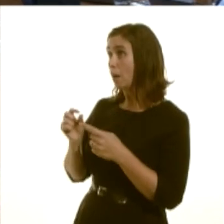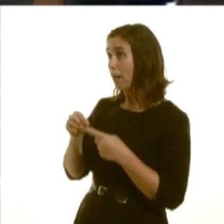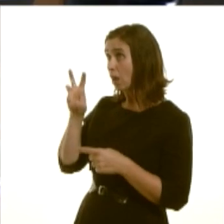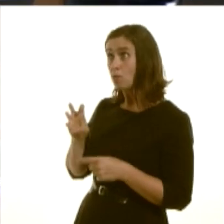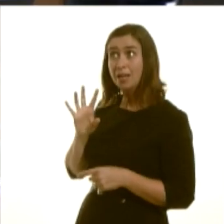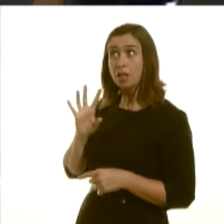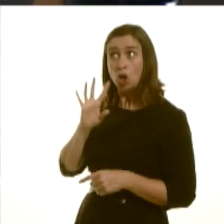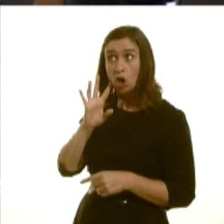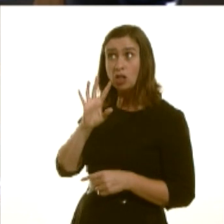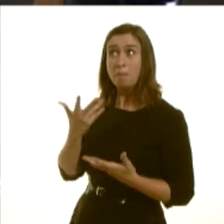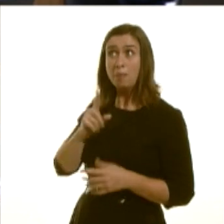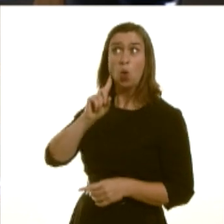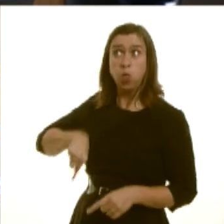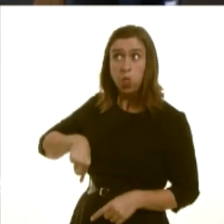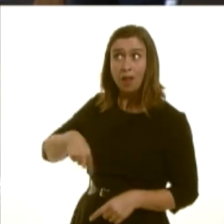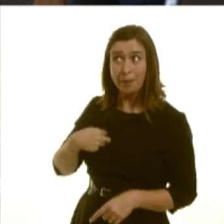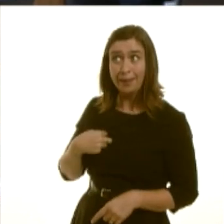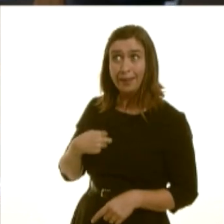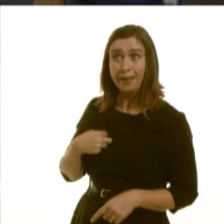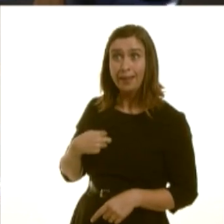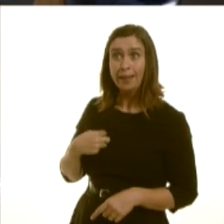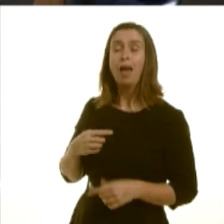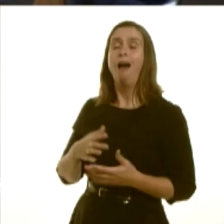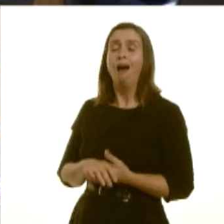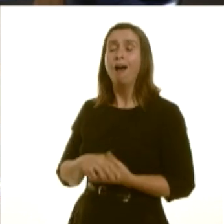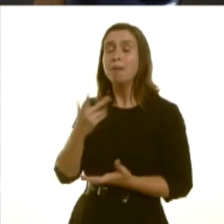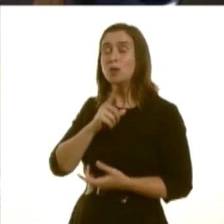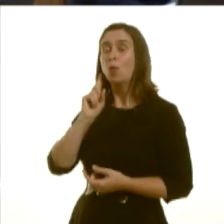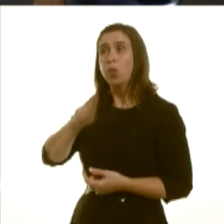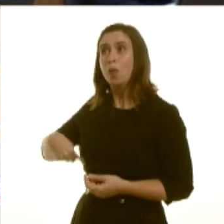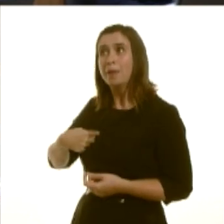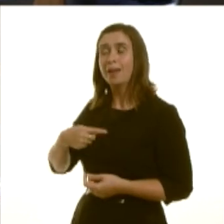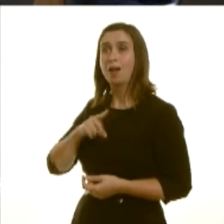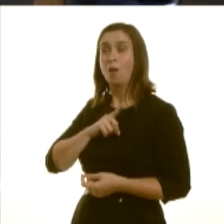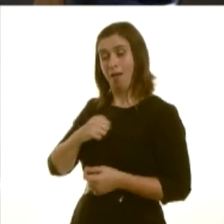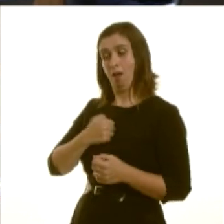or indeed listened when I said quite clearly that we as a party are committed to fair funding